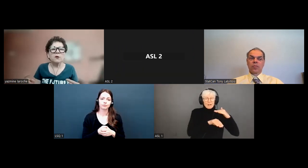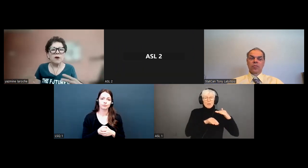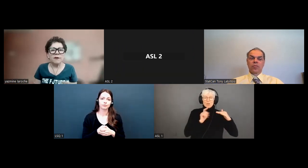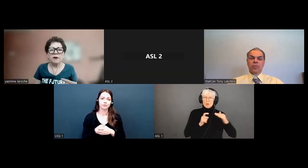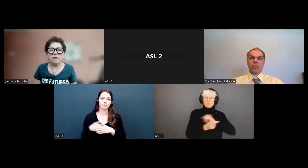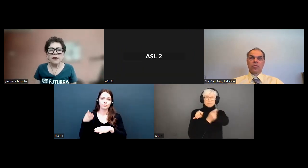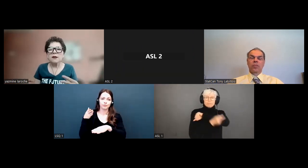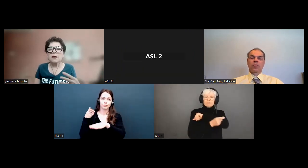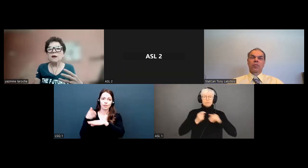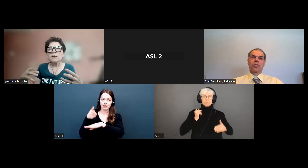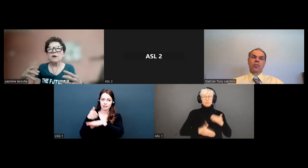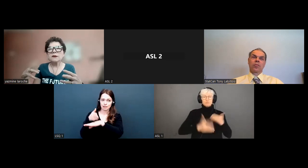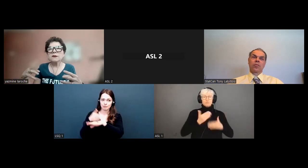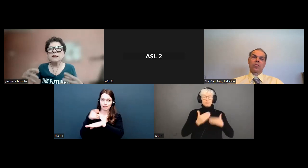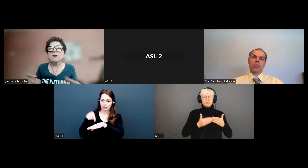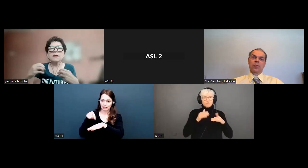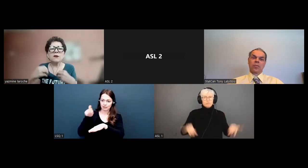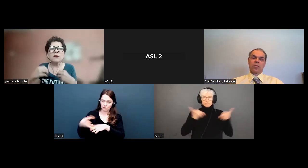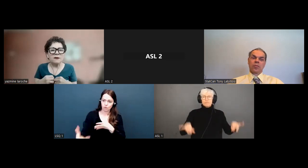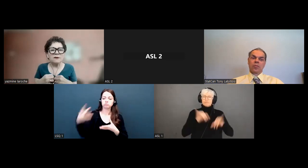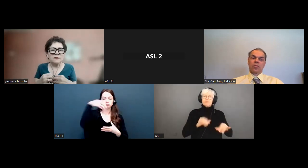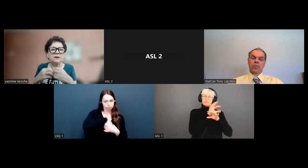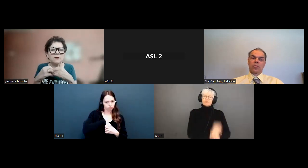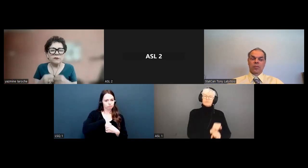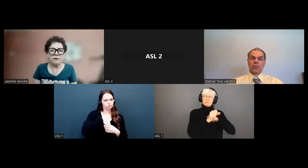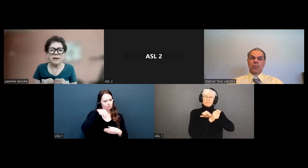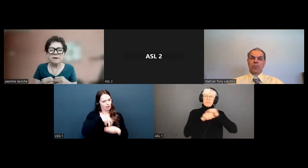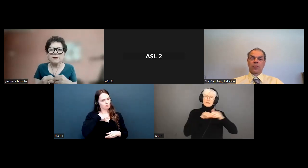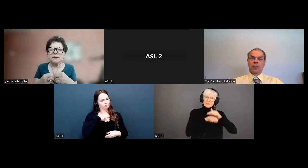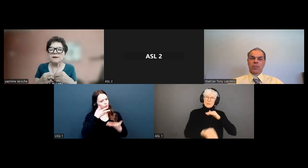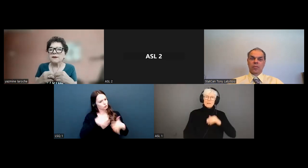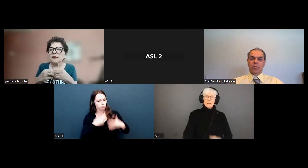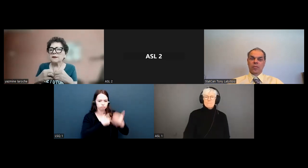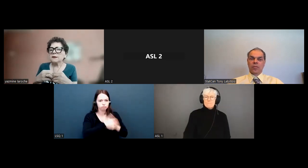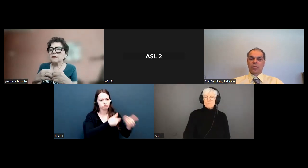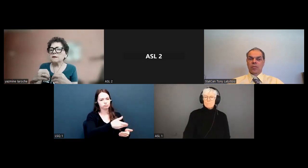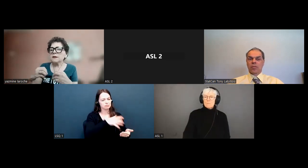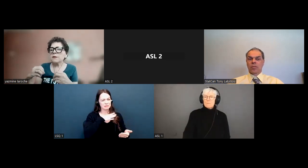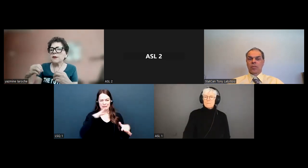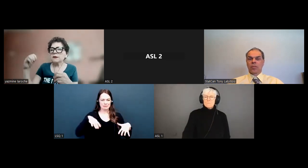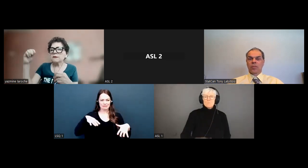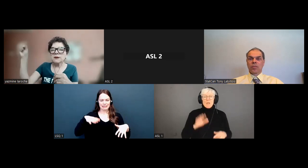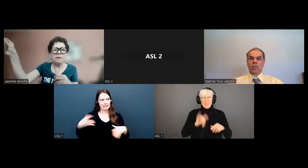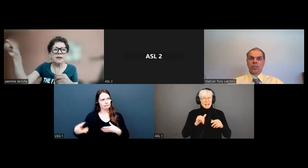and we're not there yet it's it's not ingrained not a reflex it's still something that somebody